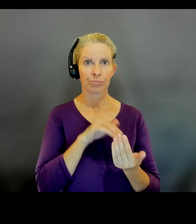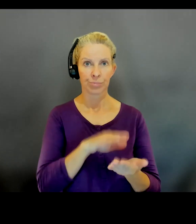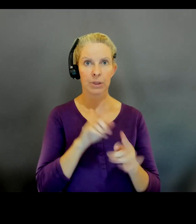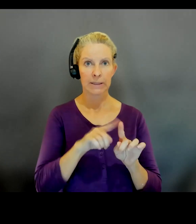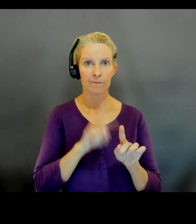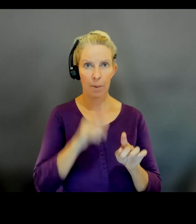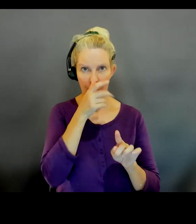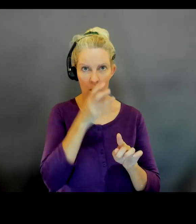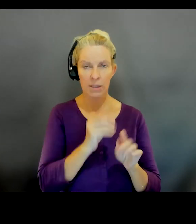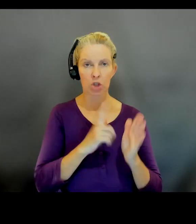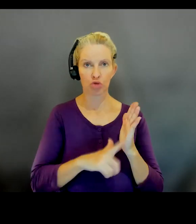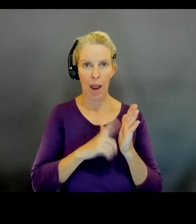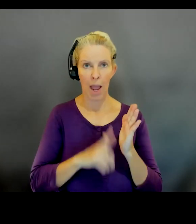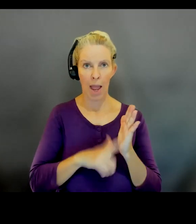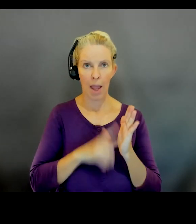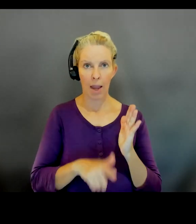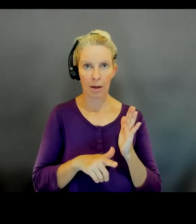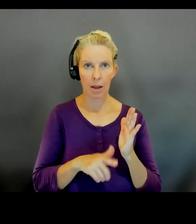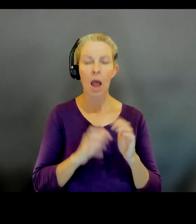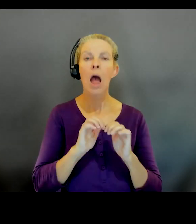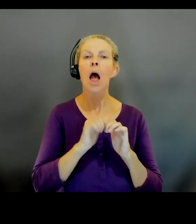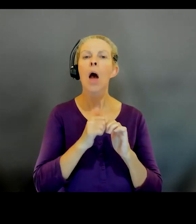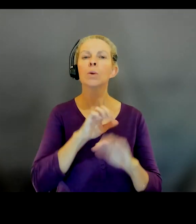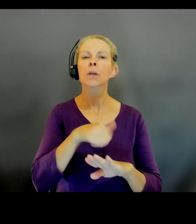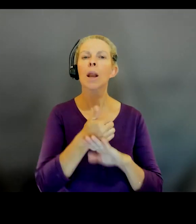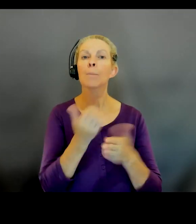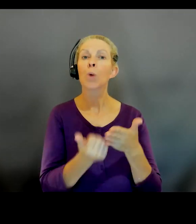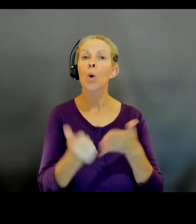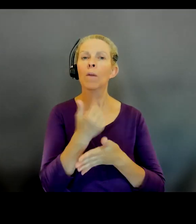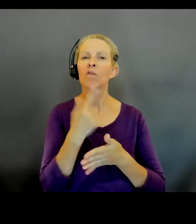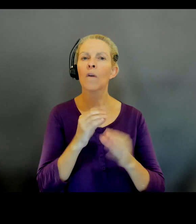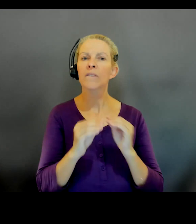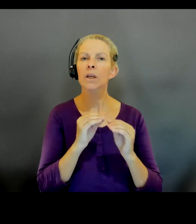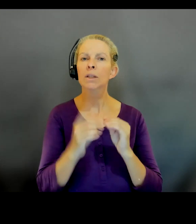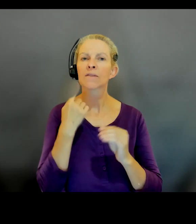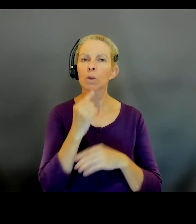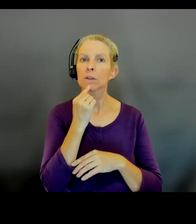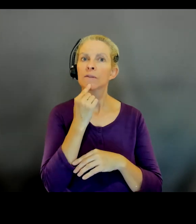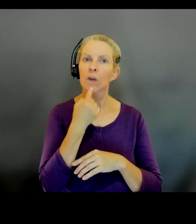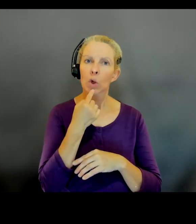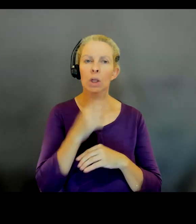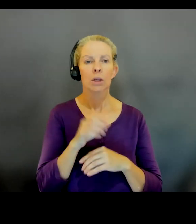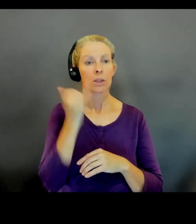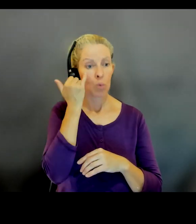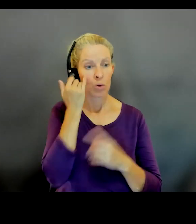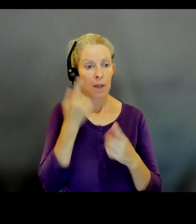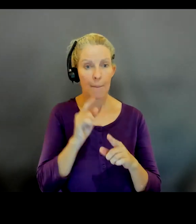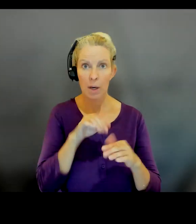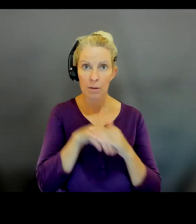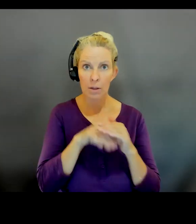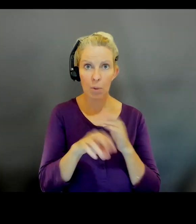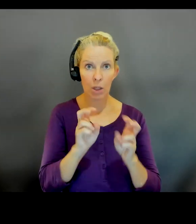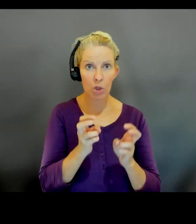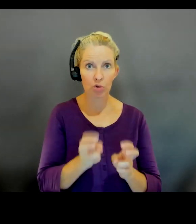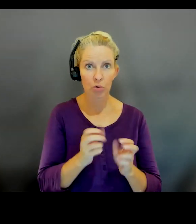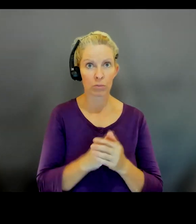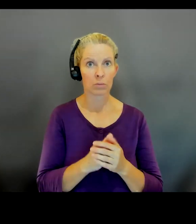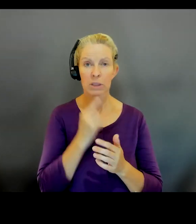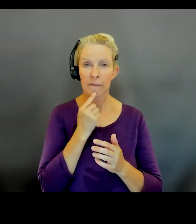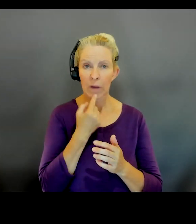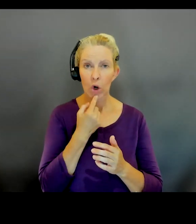how are you going to set severity and priority for an accessibility. You have to know where to set